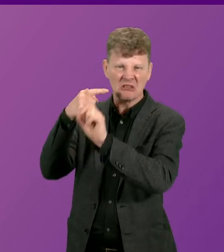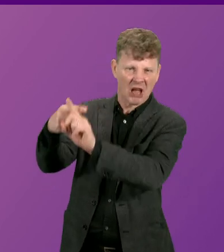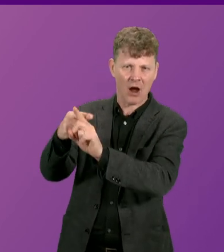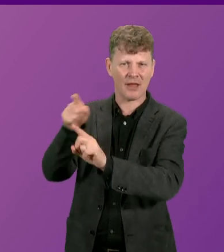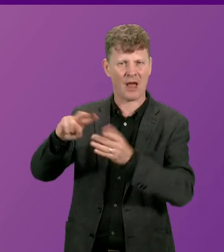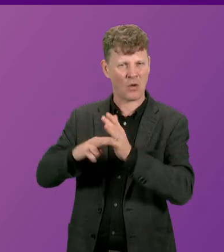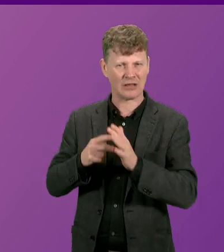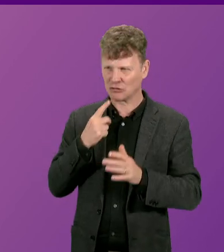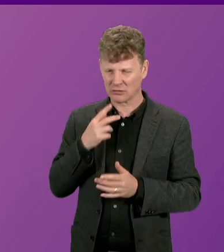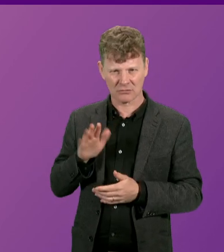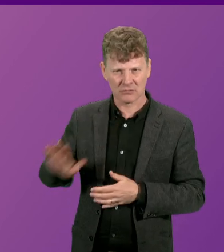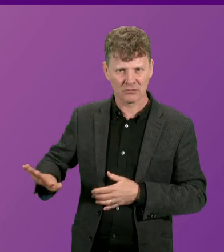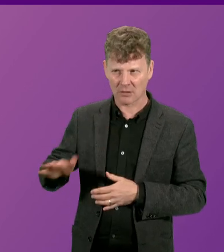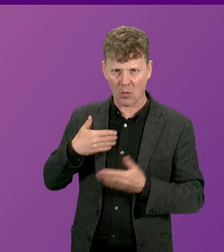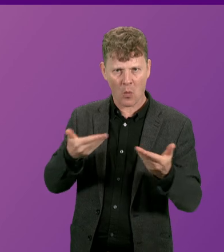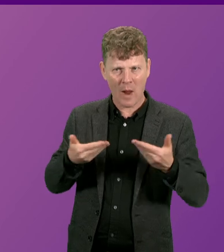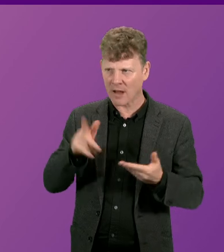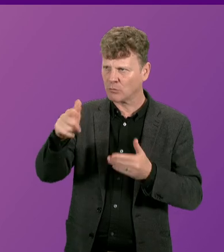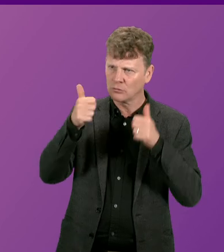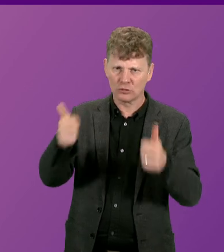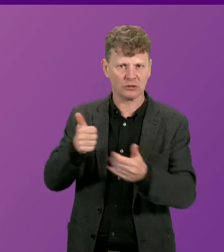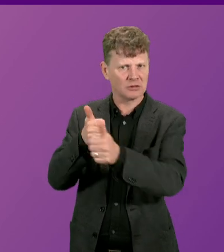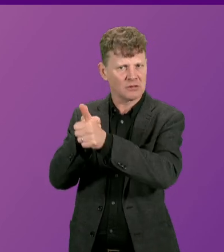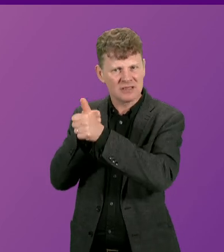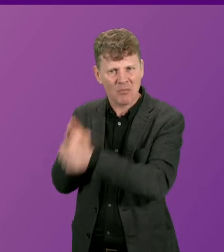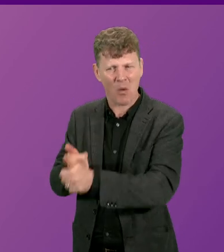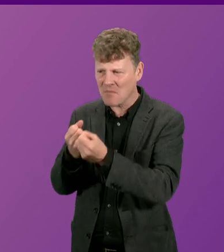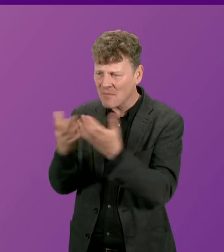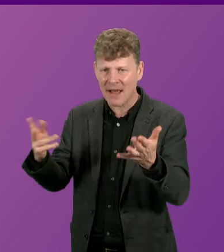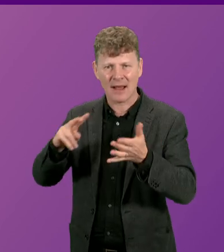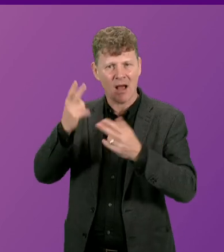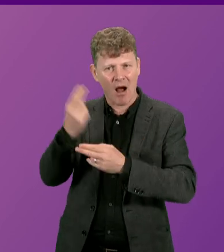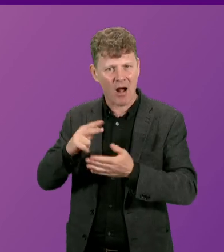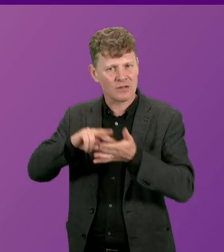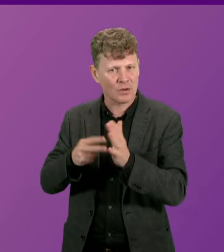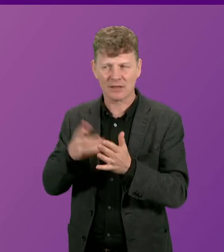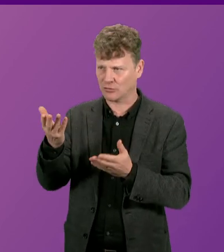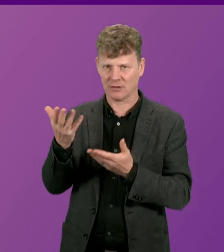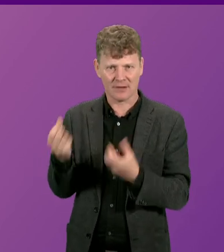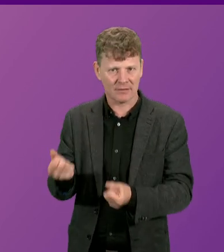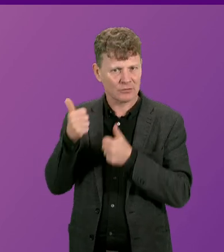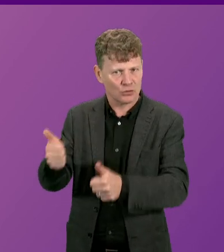the philanthropic support that it provides to many organisations. I have reassured the